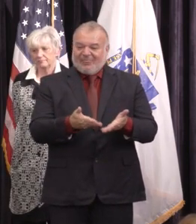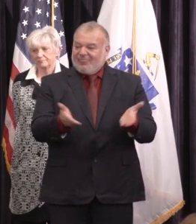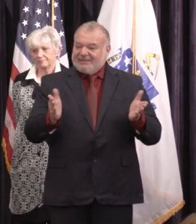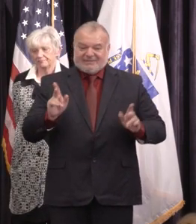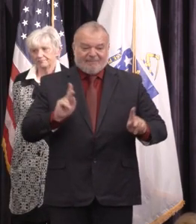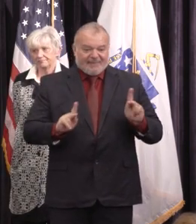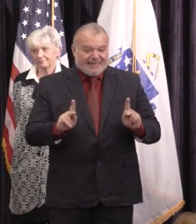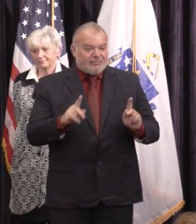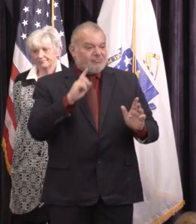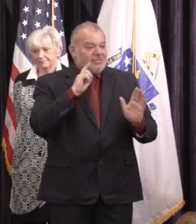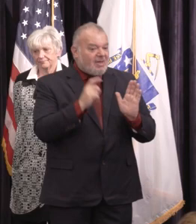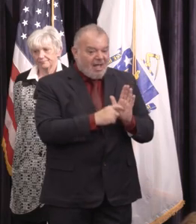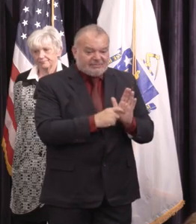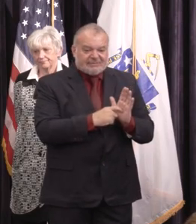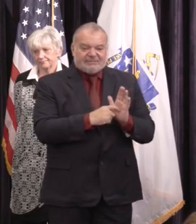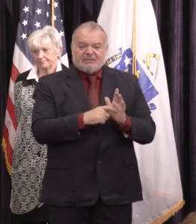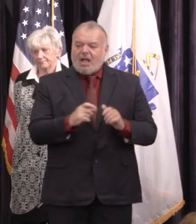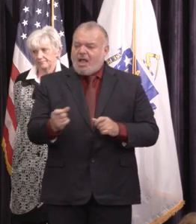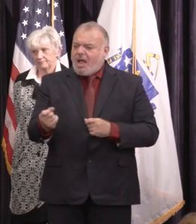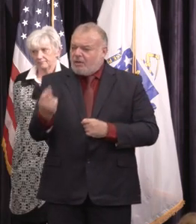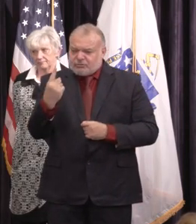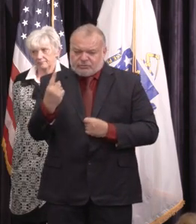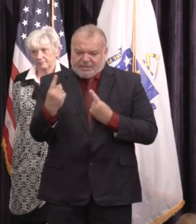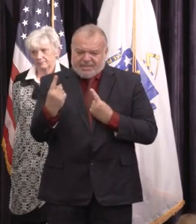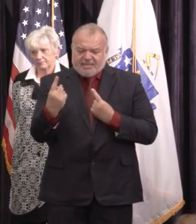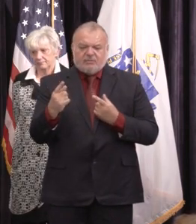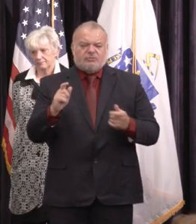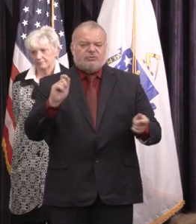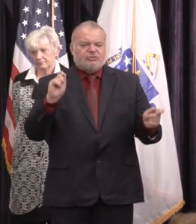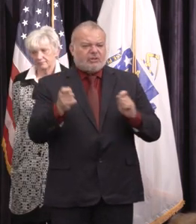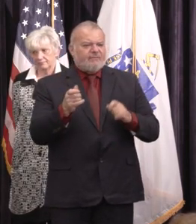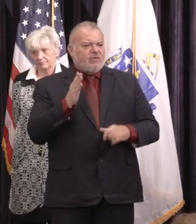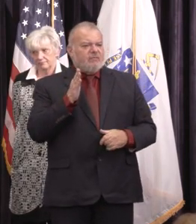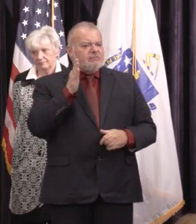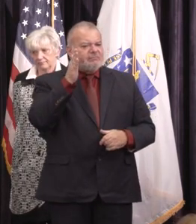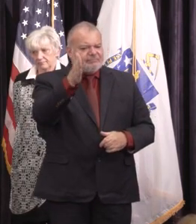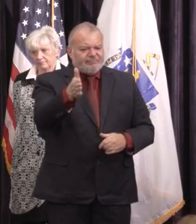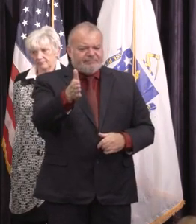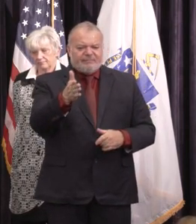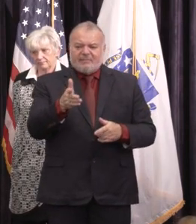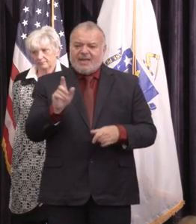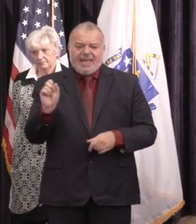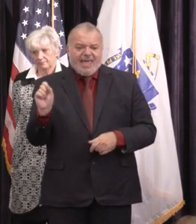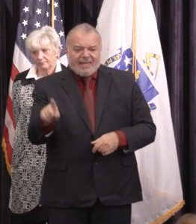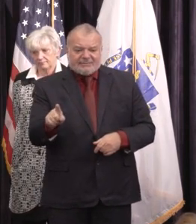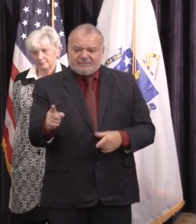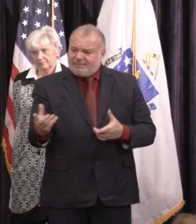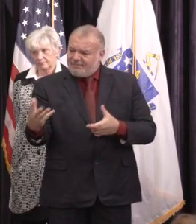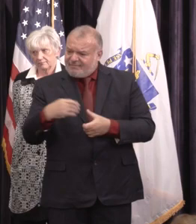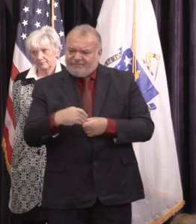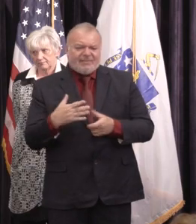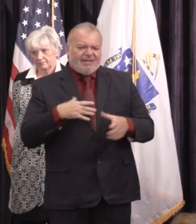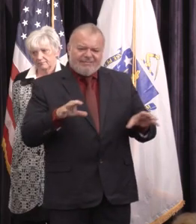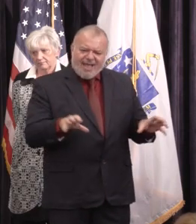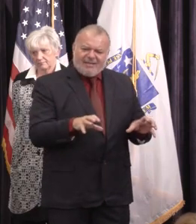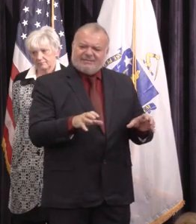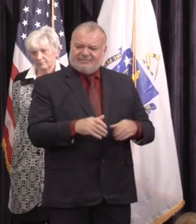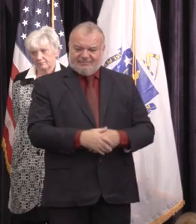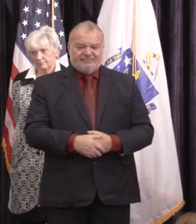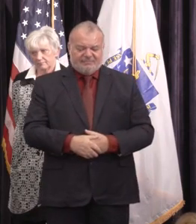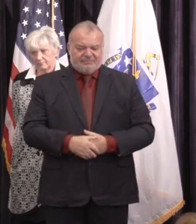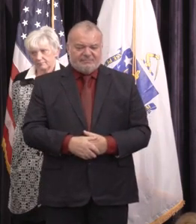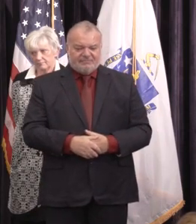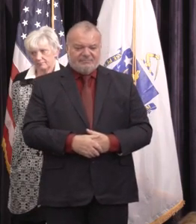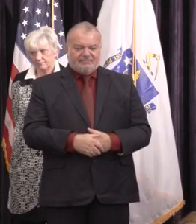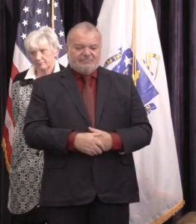shapes a new way forward and acts. This has been a constant theme in our partnership with what is